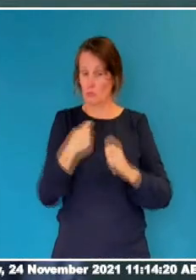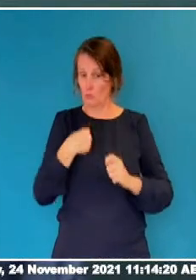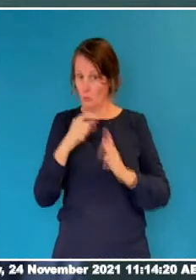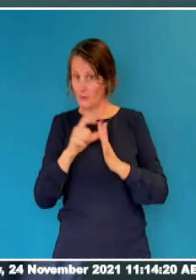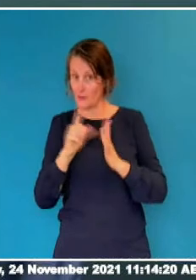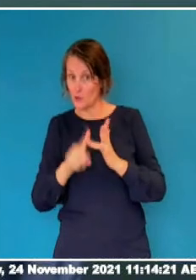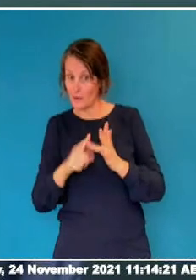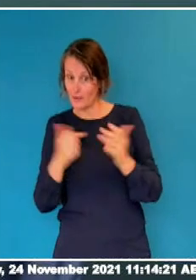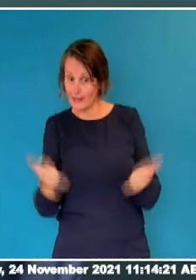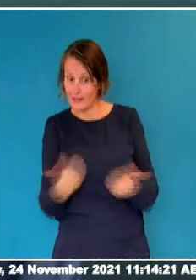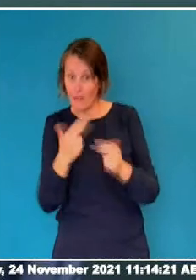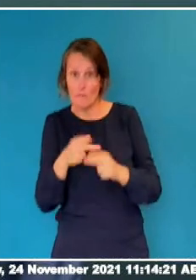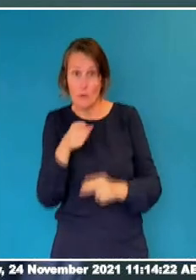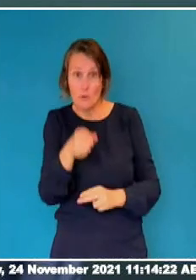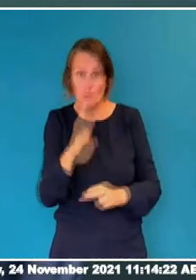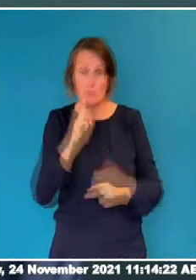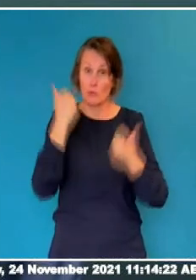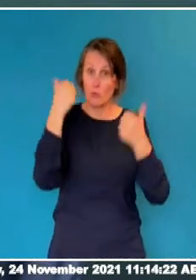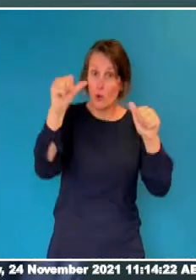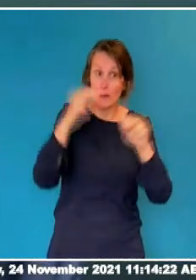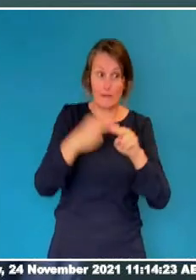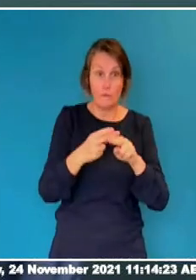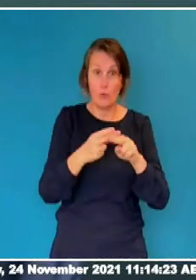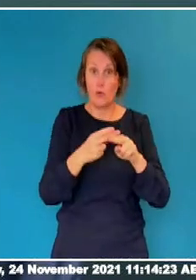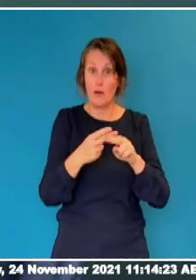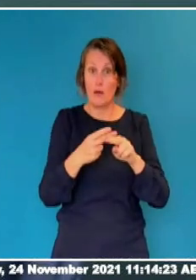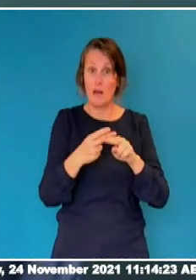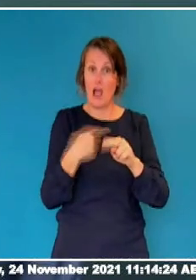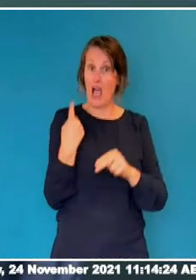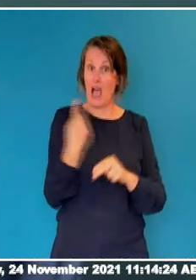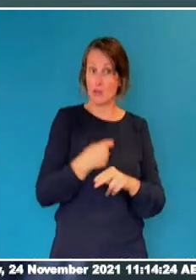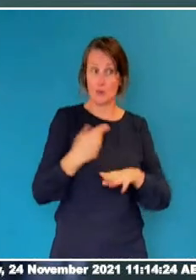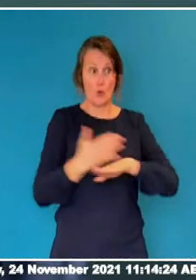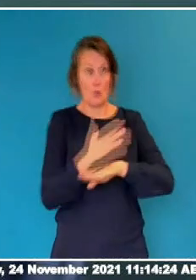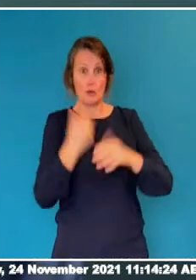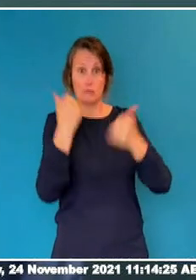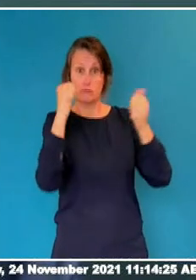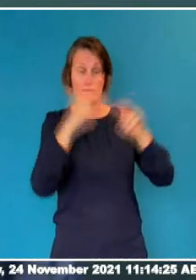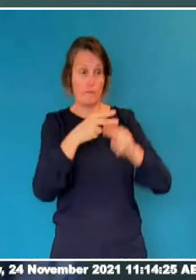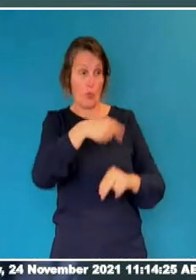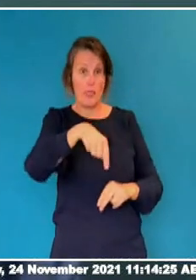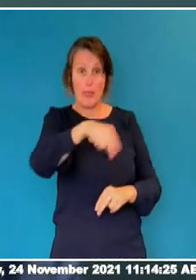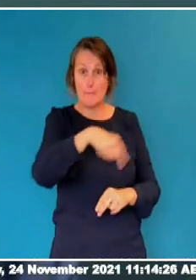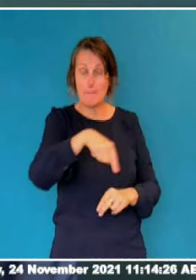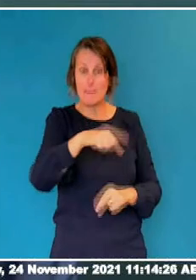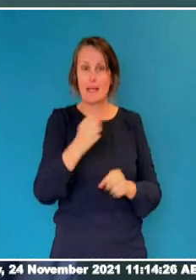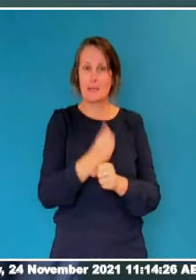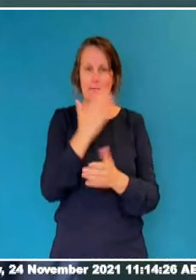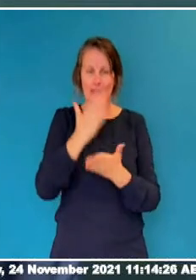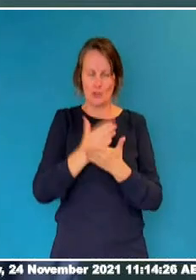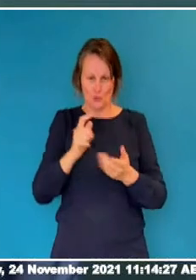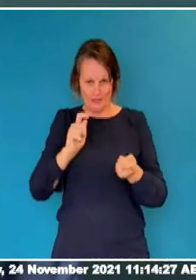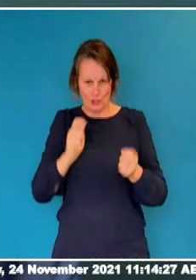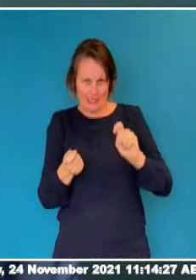sufficient, is it working for both parties and continuing to evolve that throughout the journey of their employment.